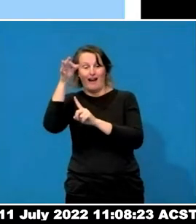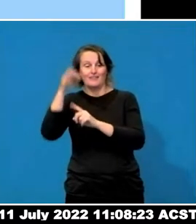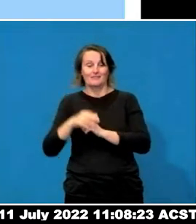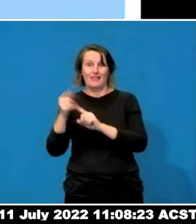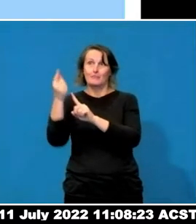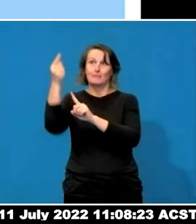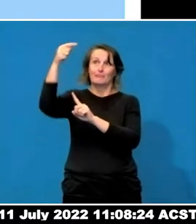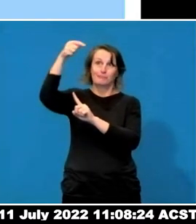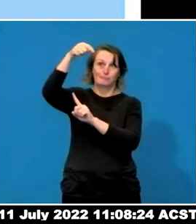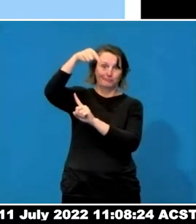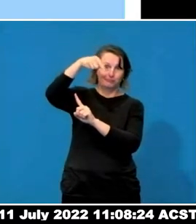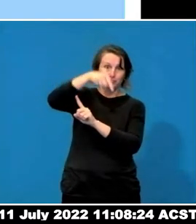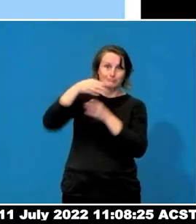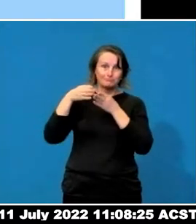way down to the communities in the Gulf.